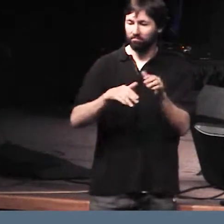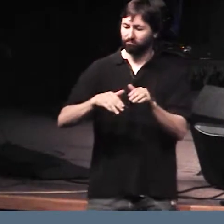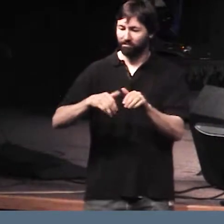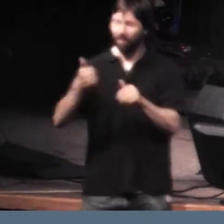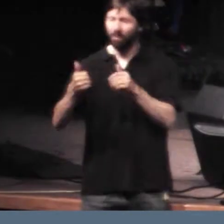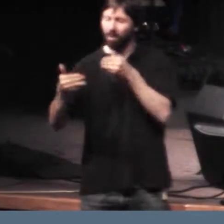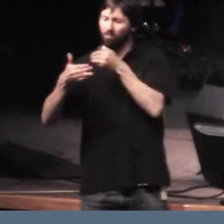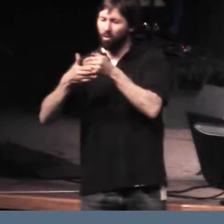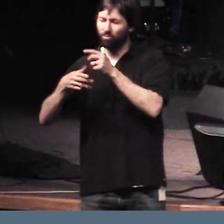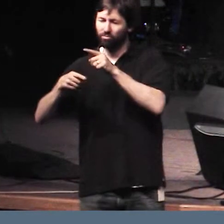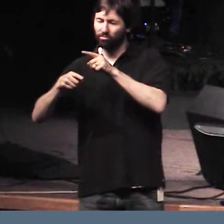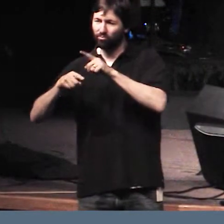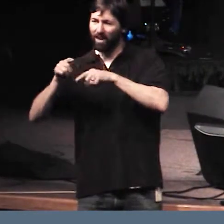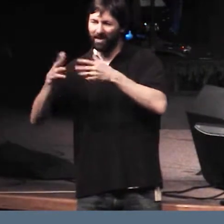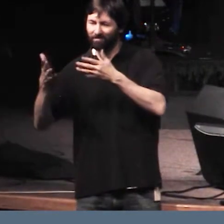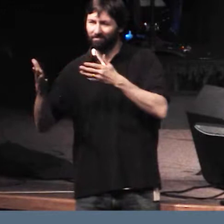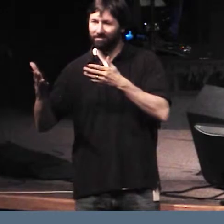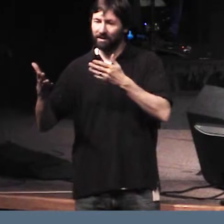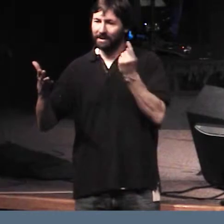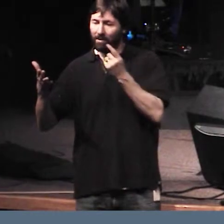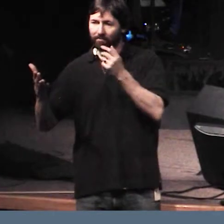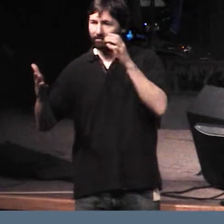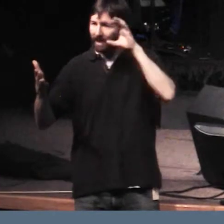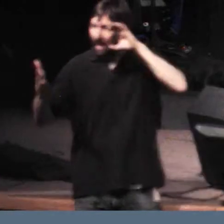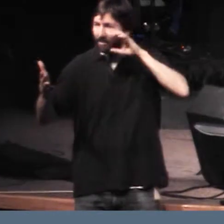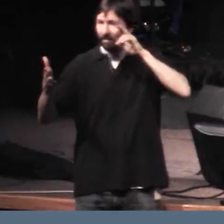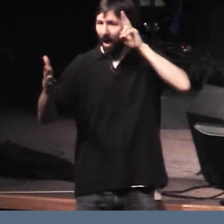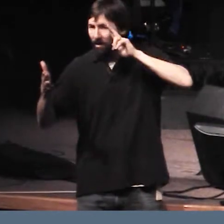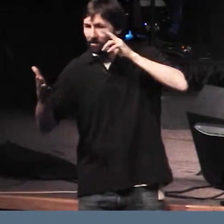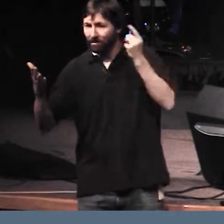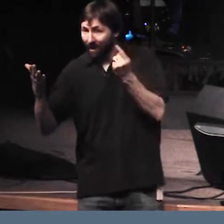have to he could coming in and redeem this family but Naomi